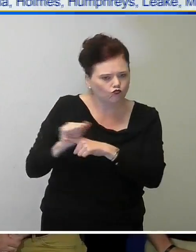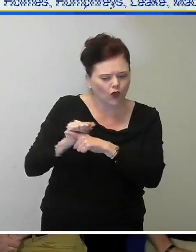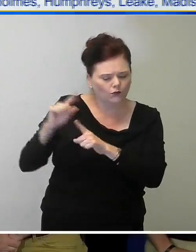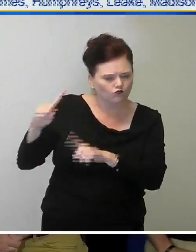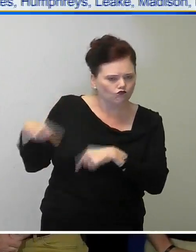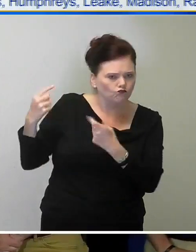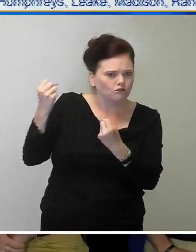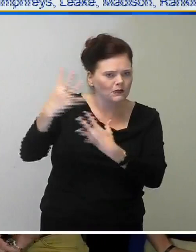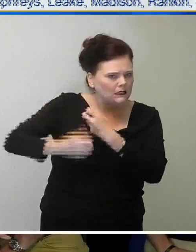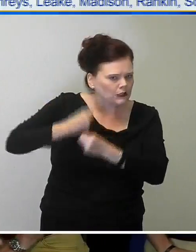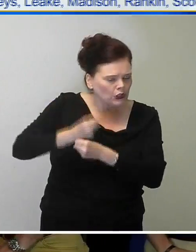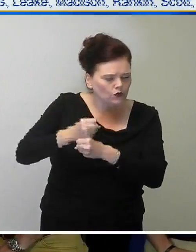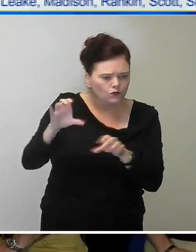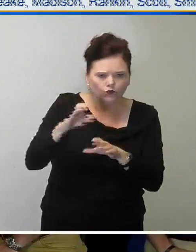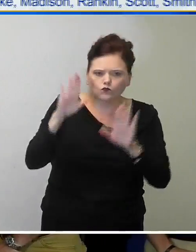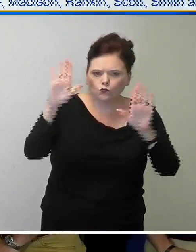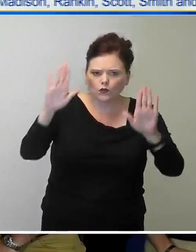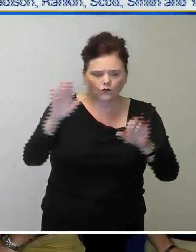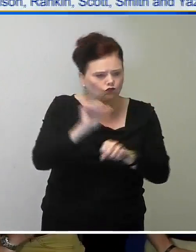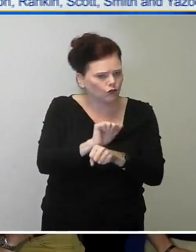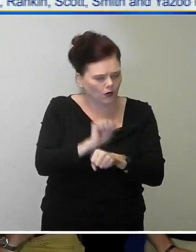THE STATE IS TRYING TO RECOVER.